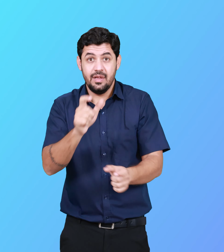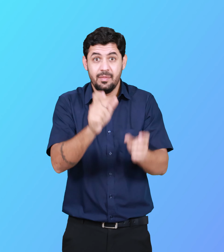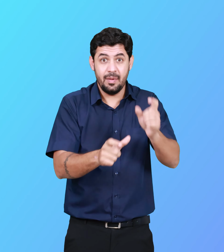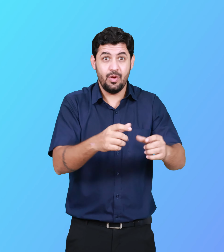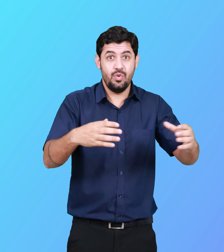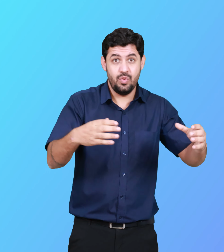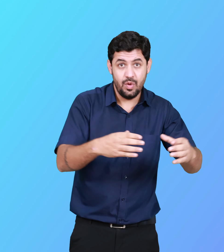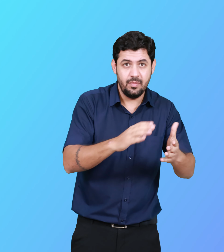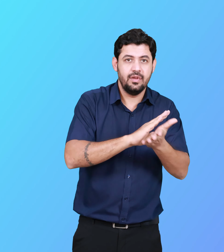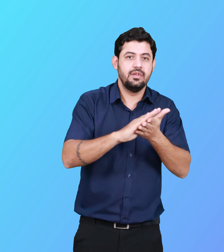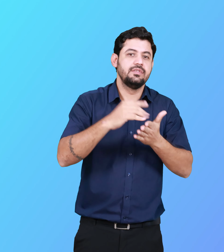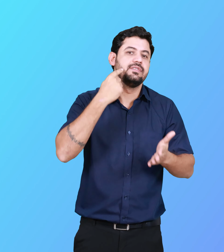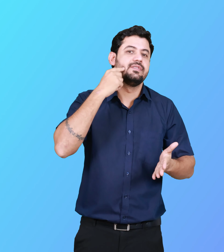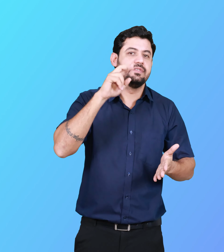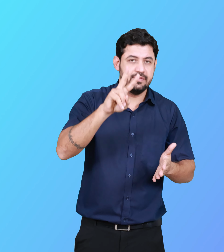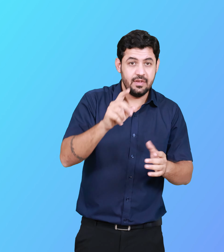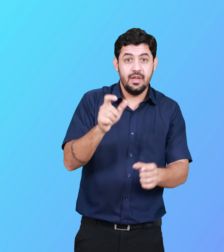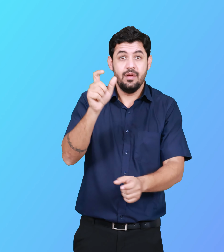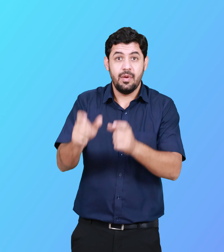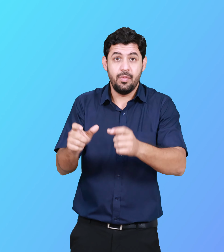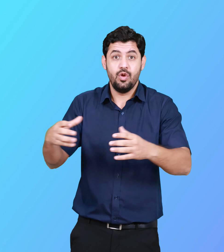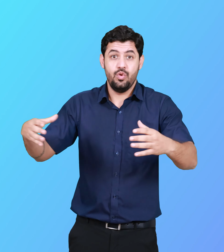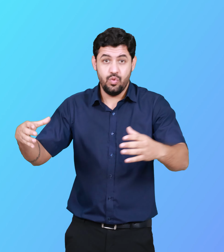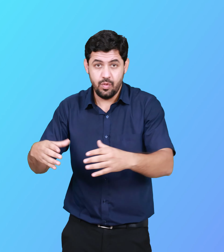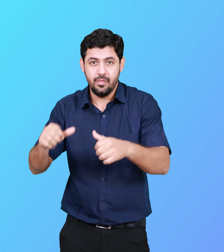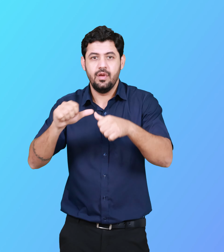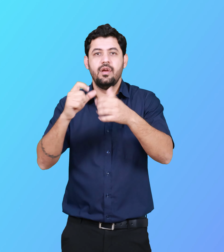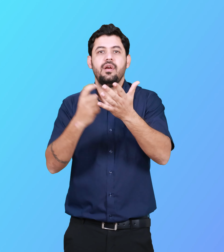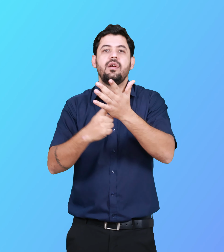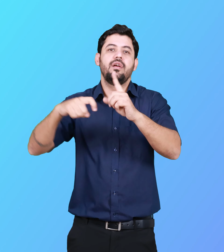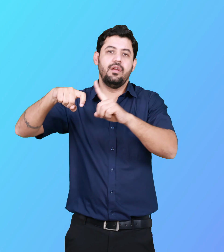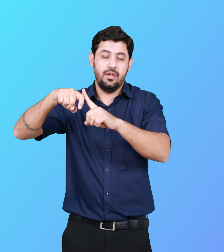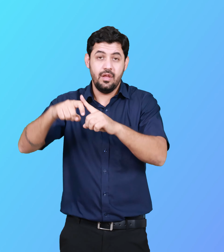Hivites, Arkites, Sinites,